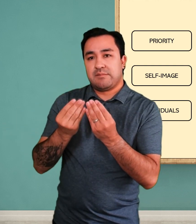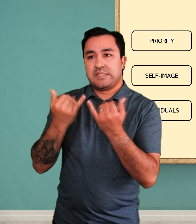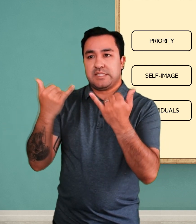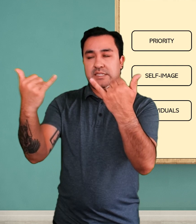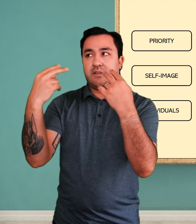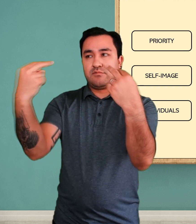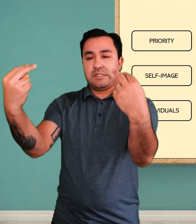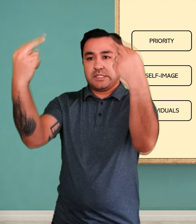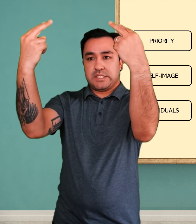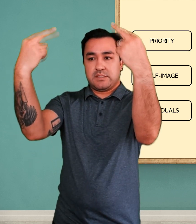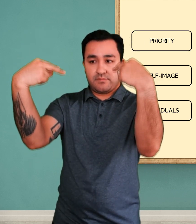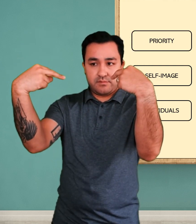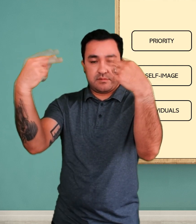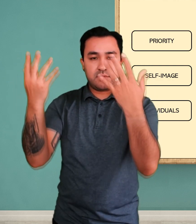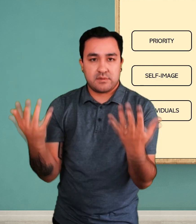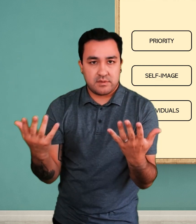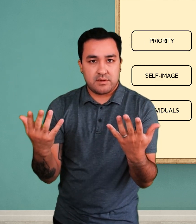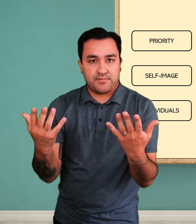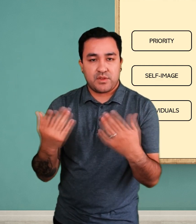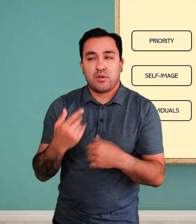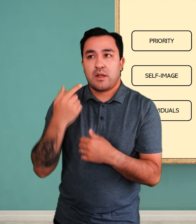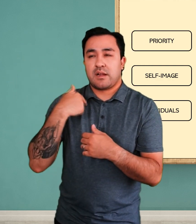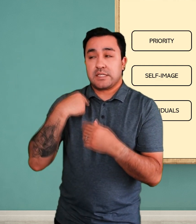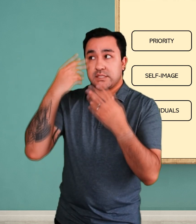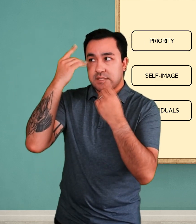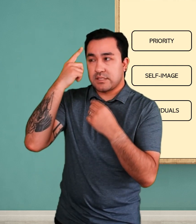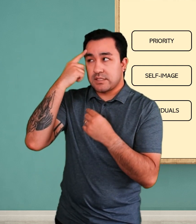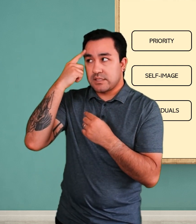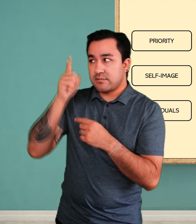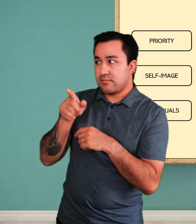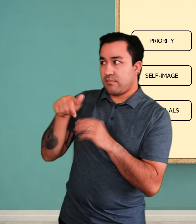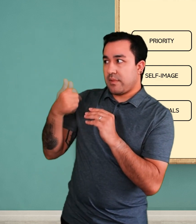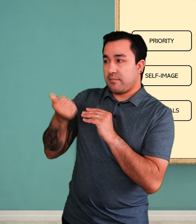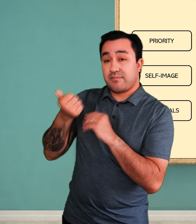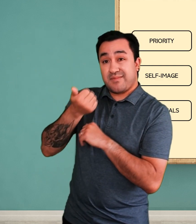People are thoughtful of how one person’s actions can change people’s perception of themselves.